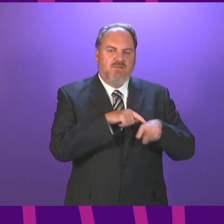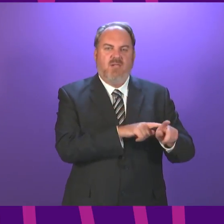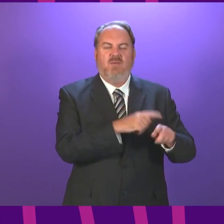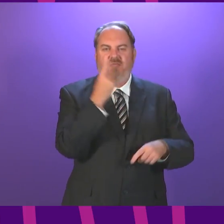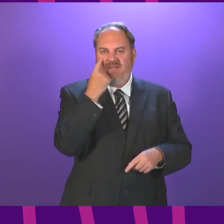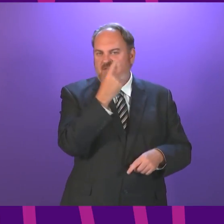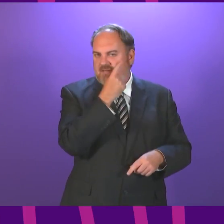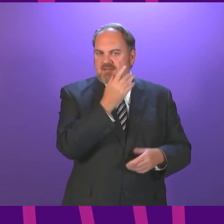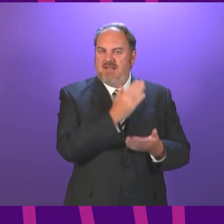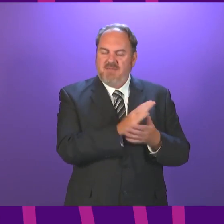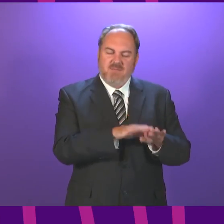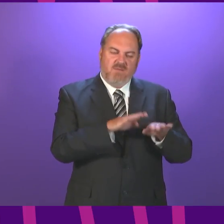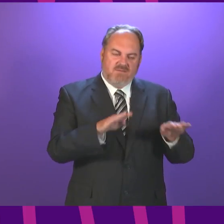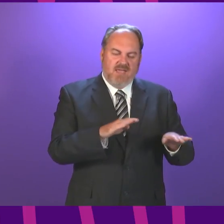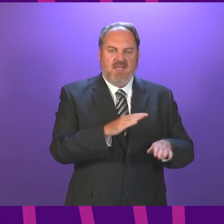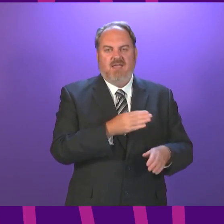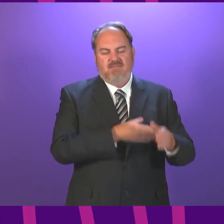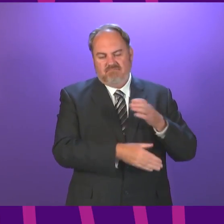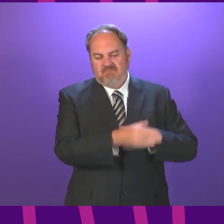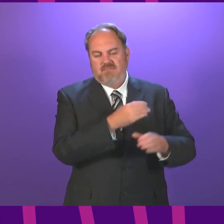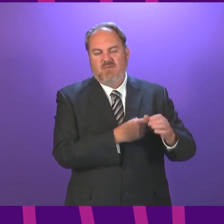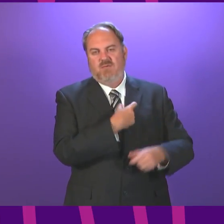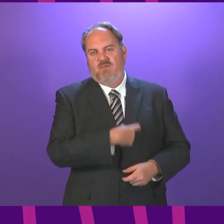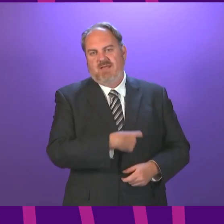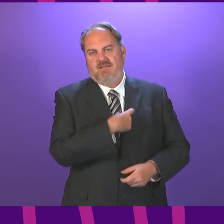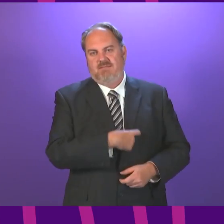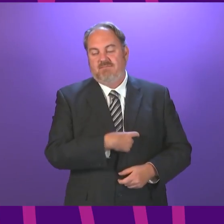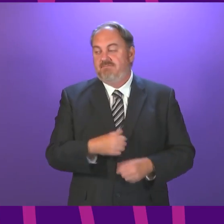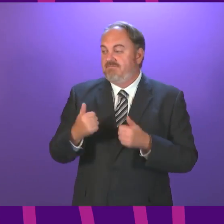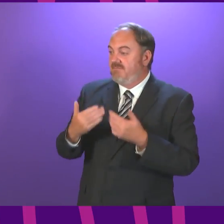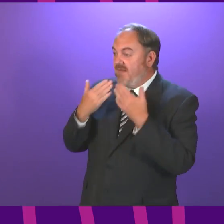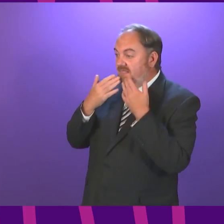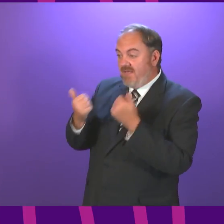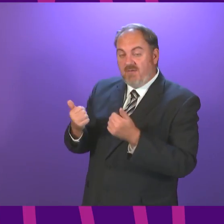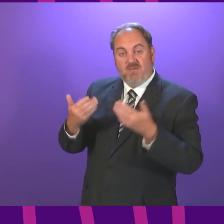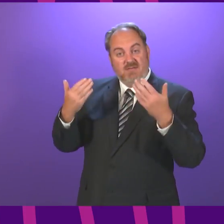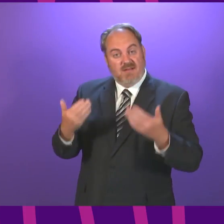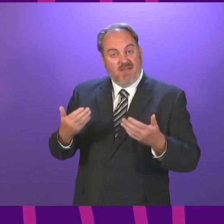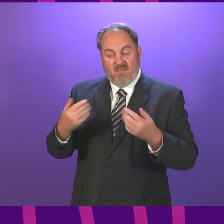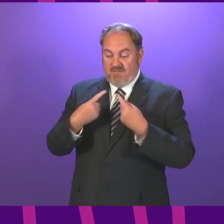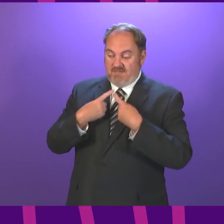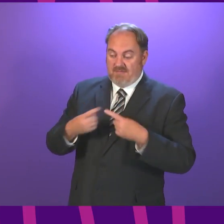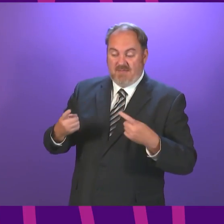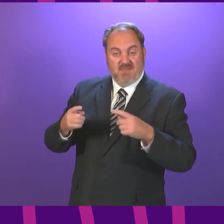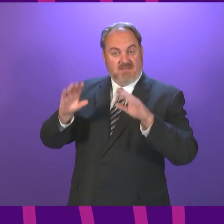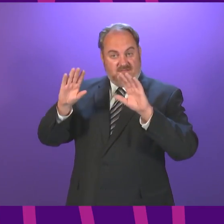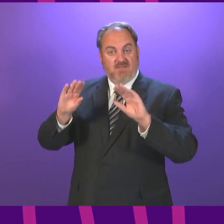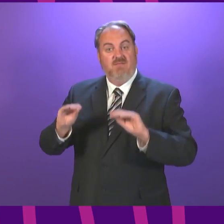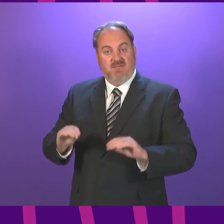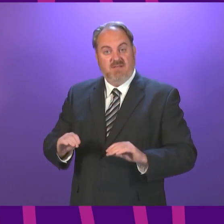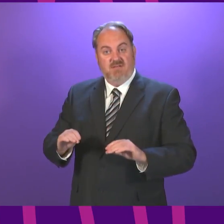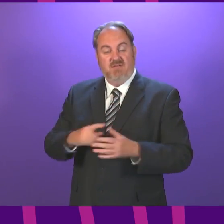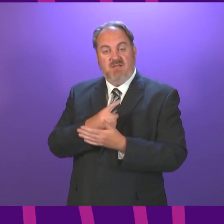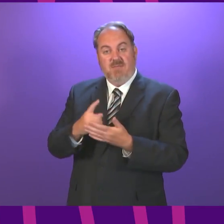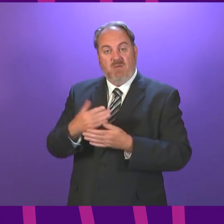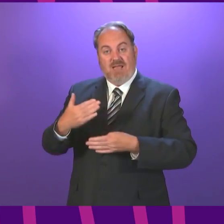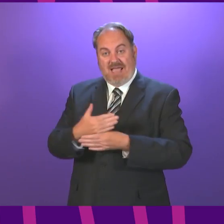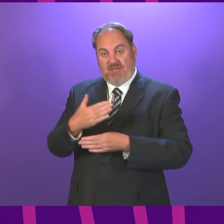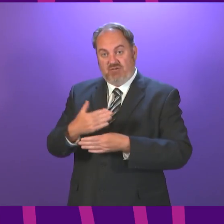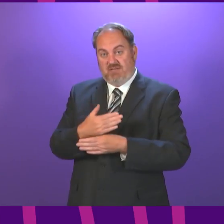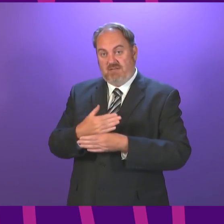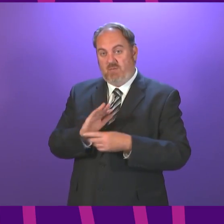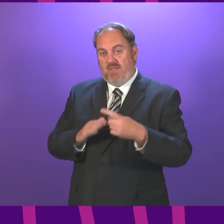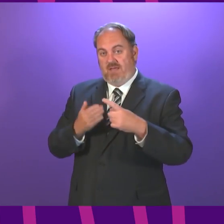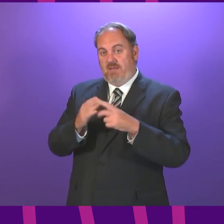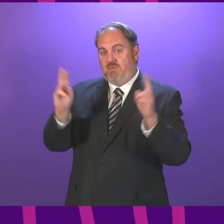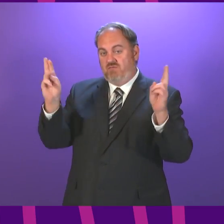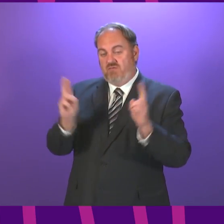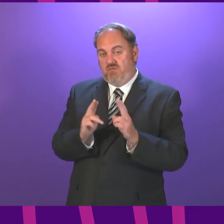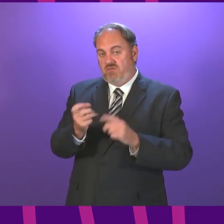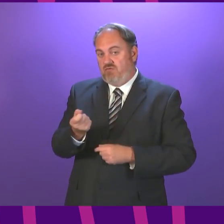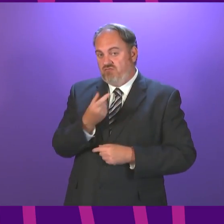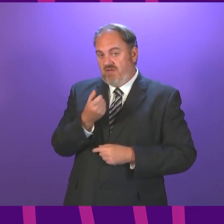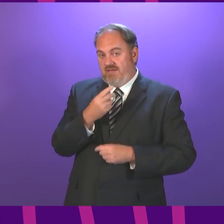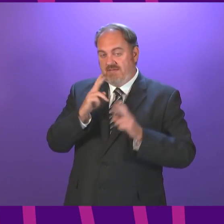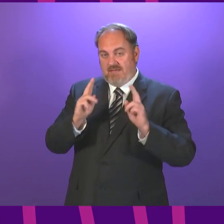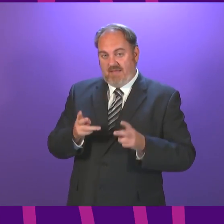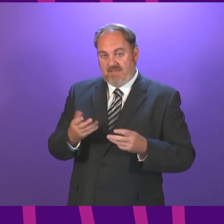humane.